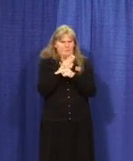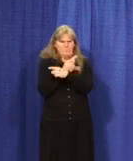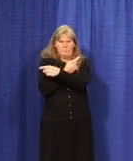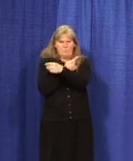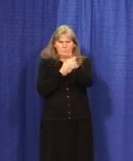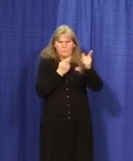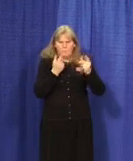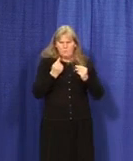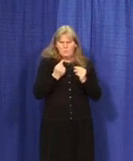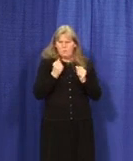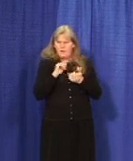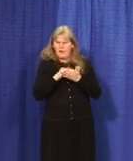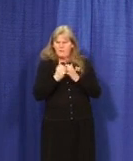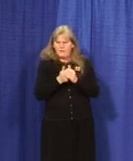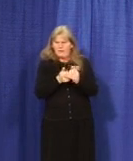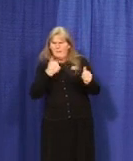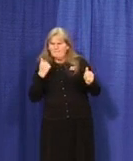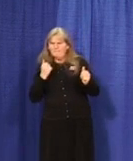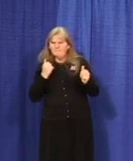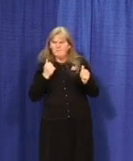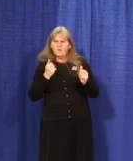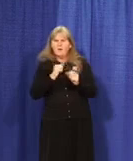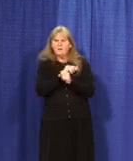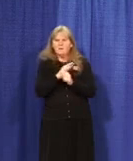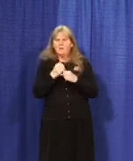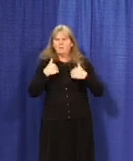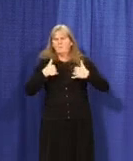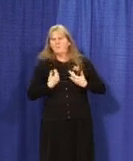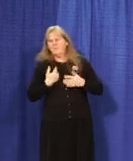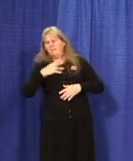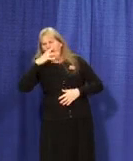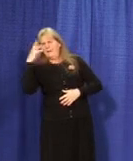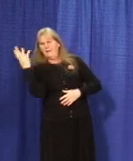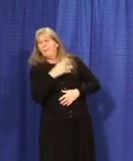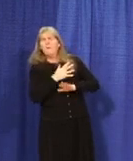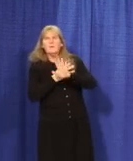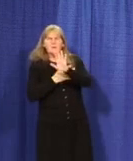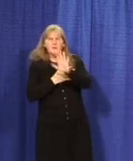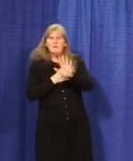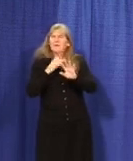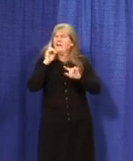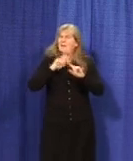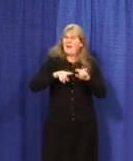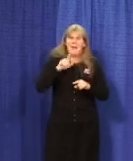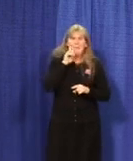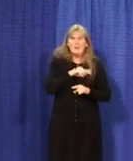pandemic fatigue. If we let our guard down and pretend it is not a threat, we